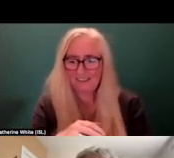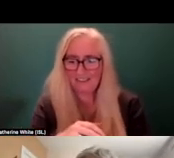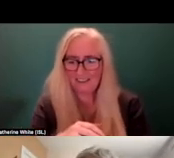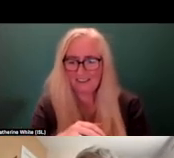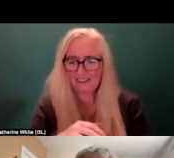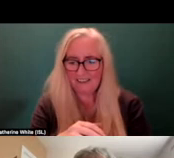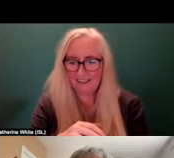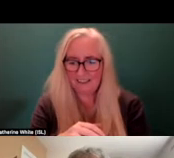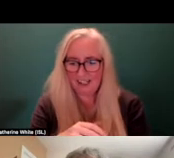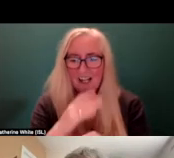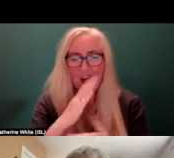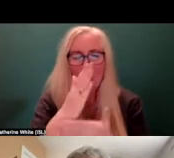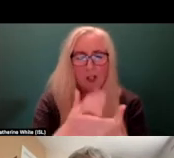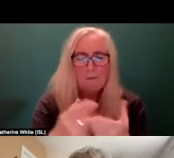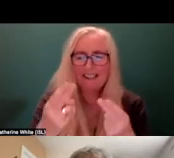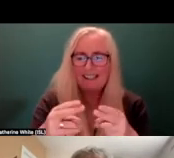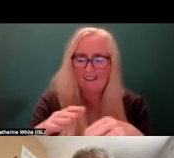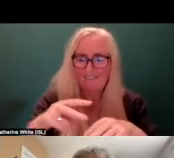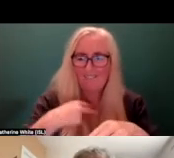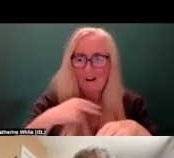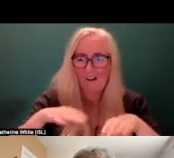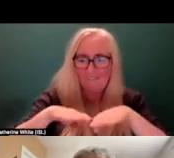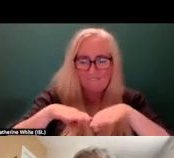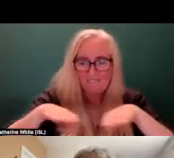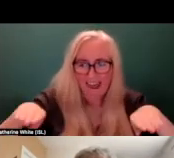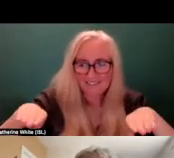a time when we really do need very flat and level floors.